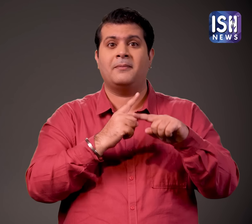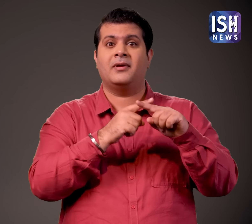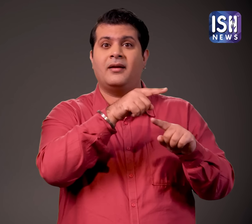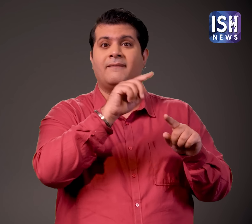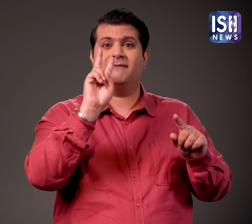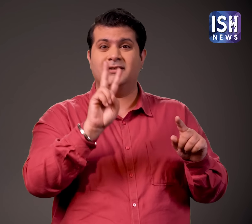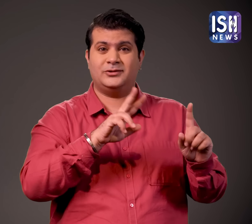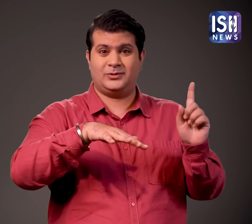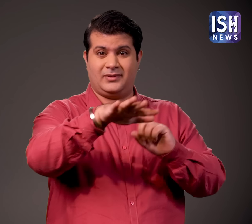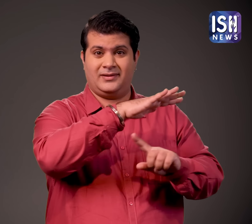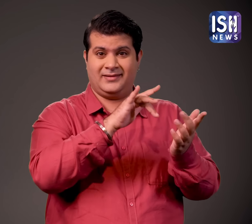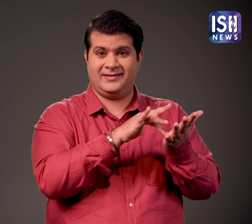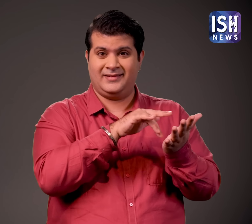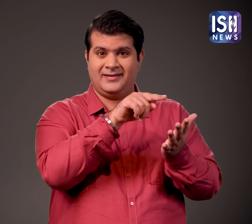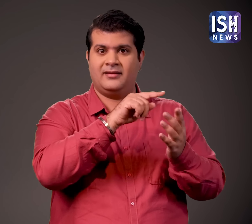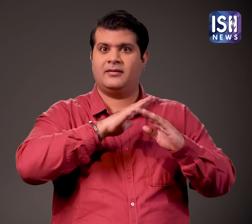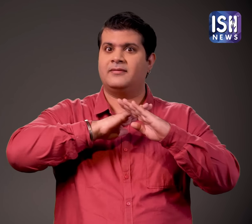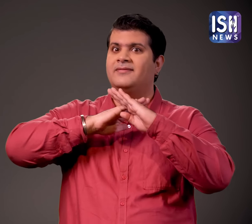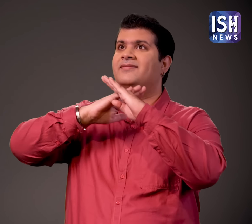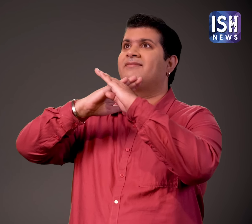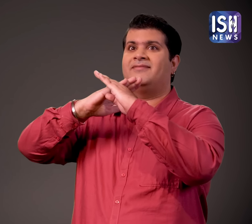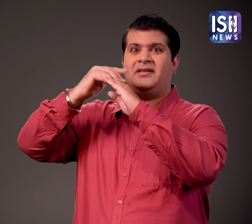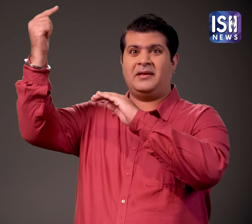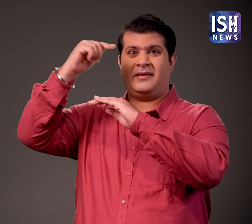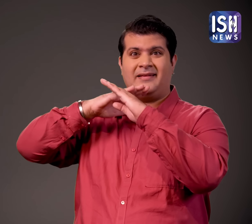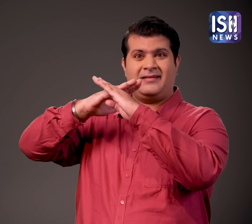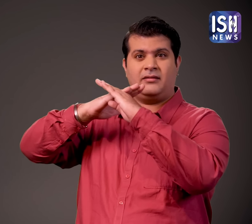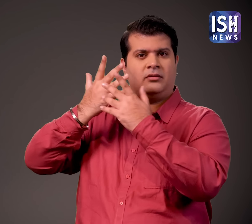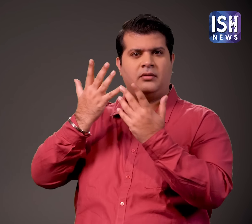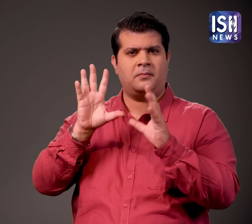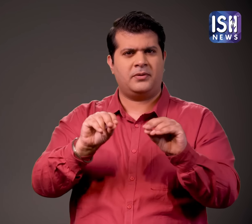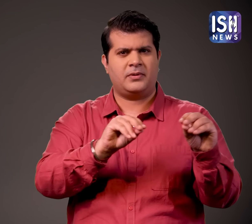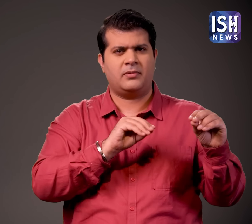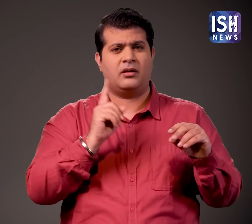Soon, the U.S. forces disabled Venezuela’s air defence systems,